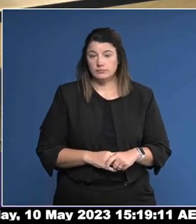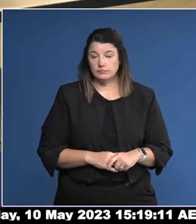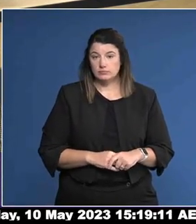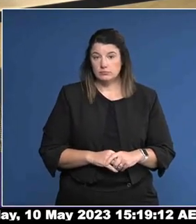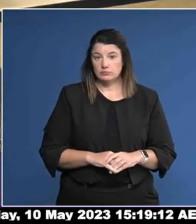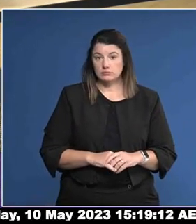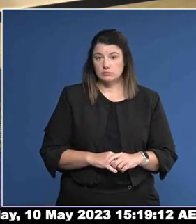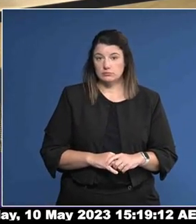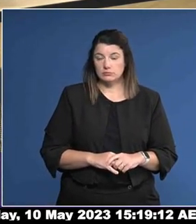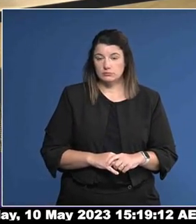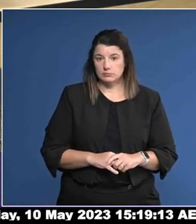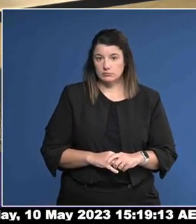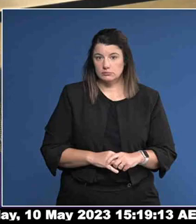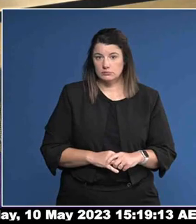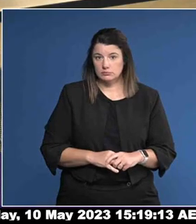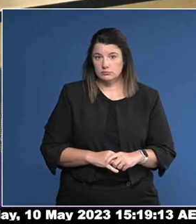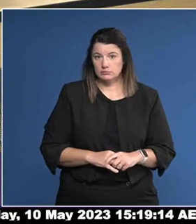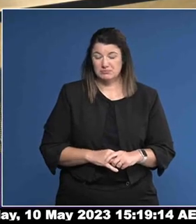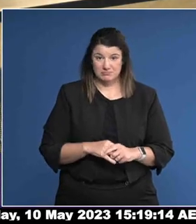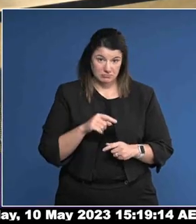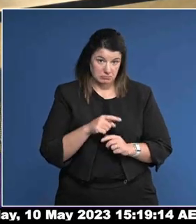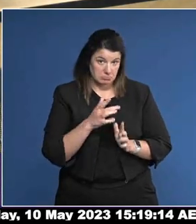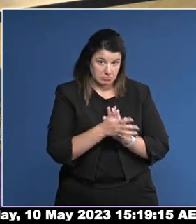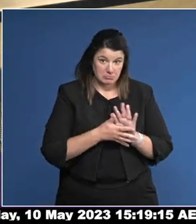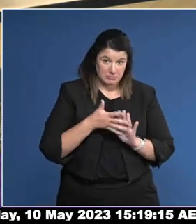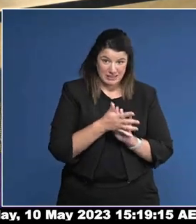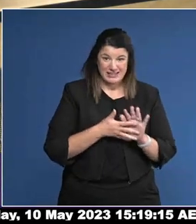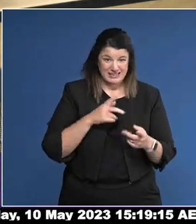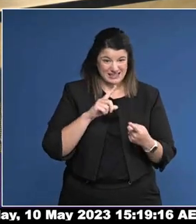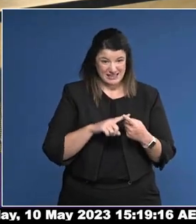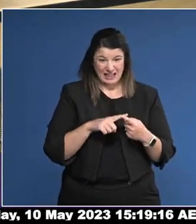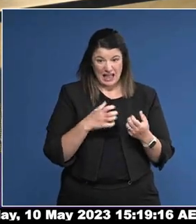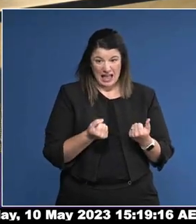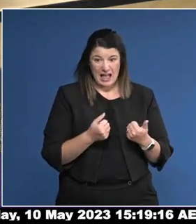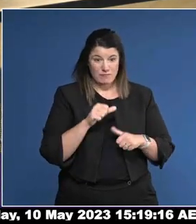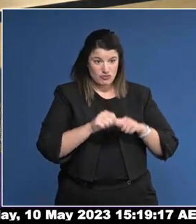withdraw that. Does that not mean there are still systemic issues that may be floating